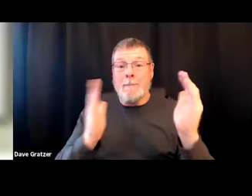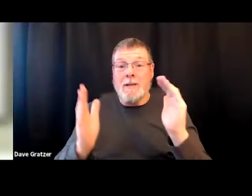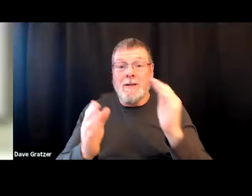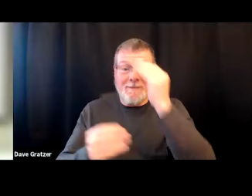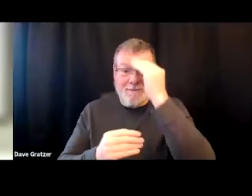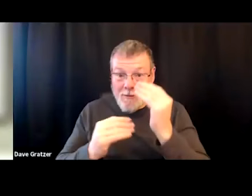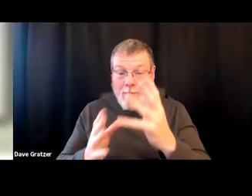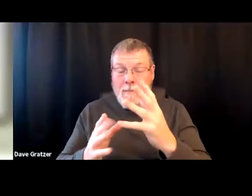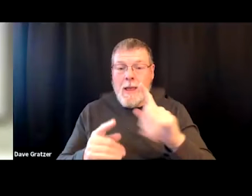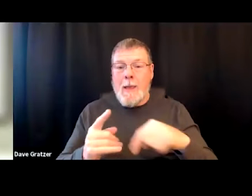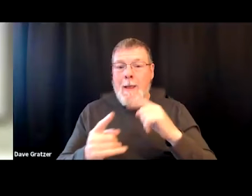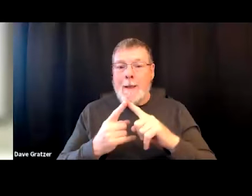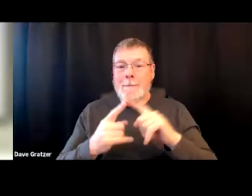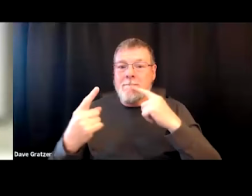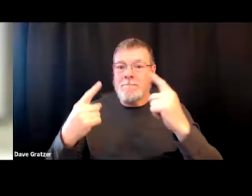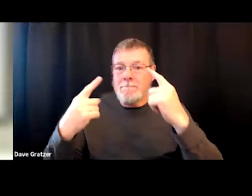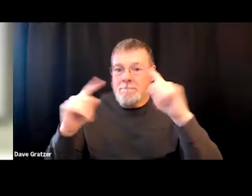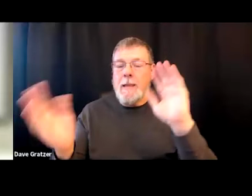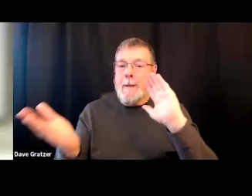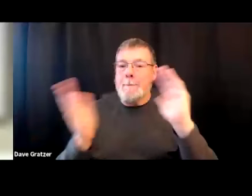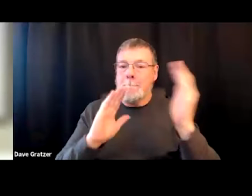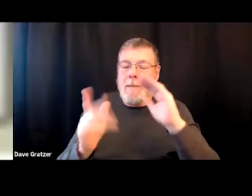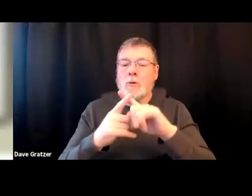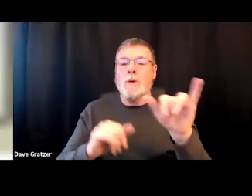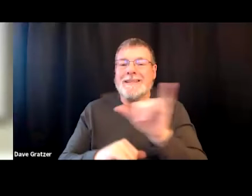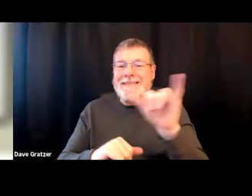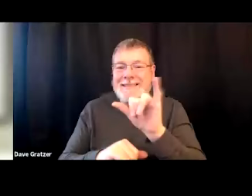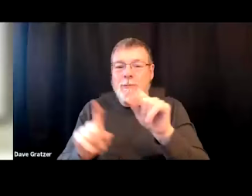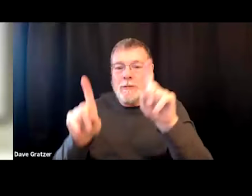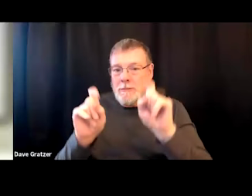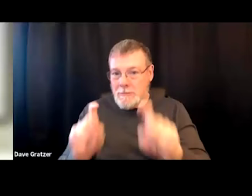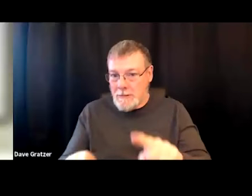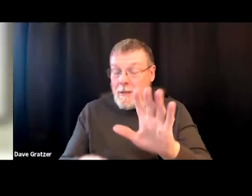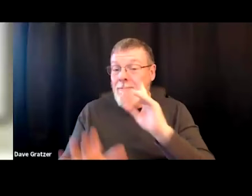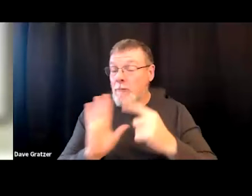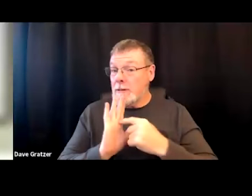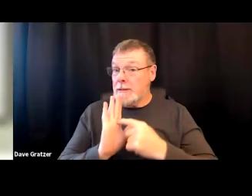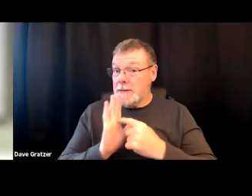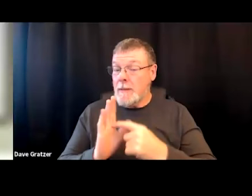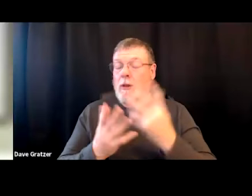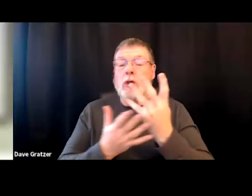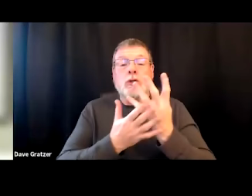in comparison to other like instruments, for example, several screening instruments.